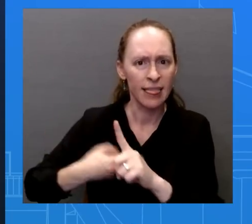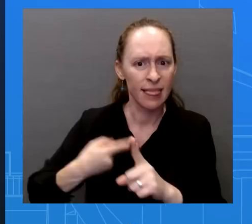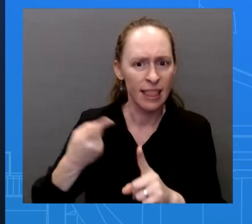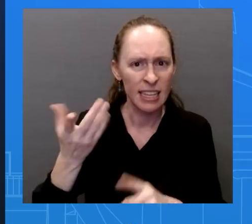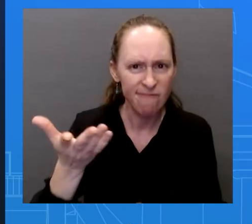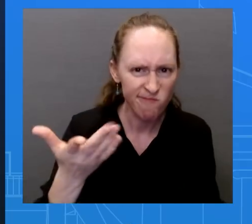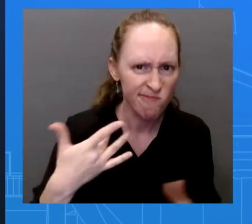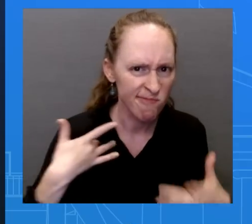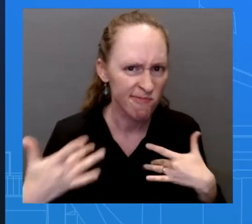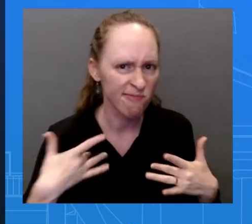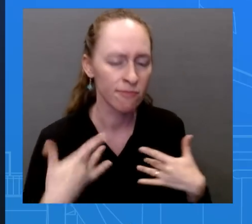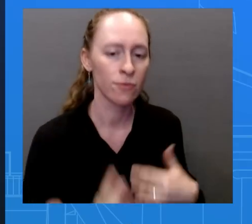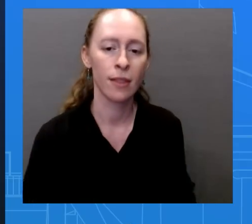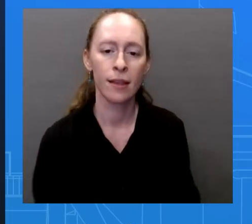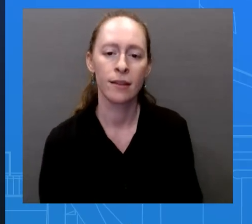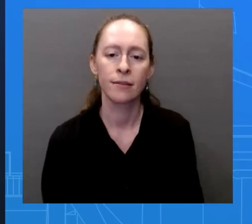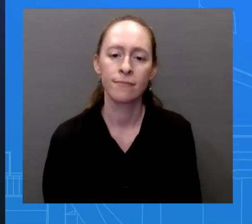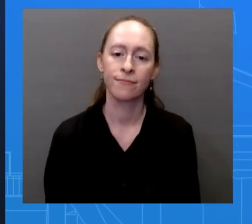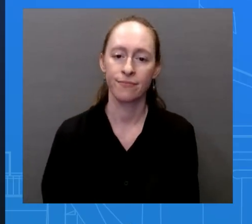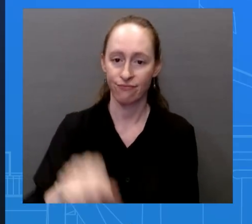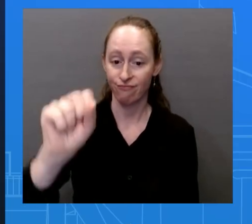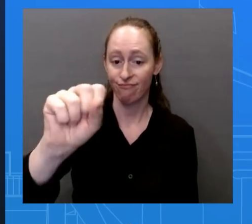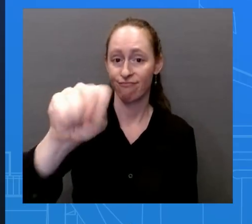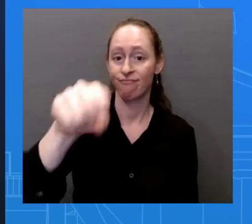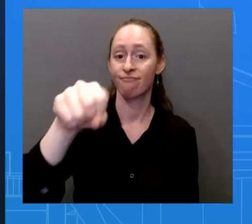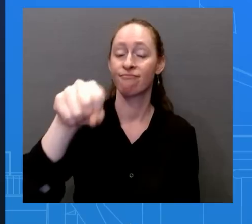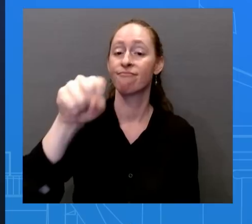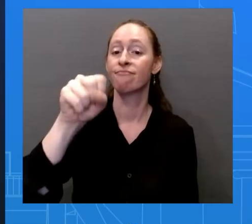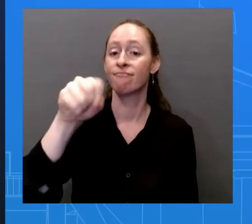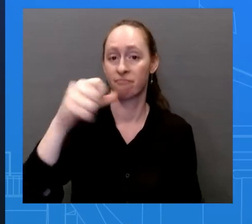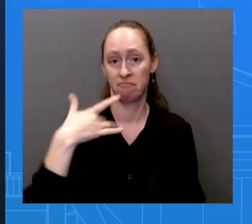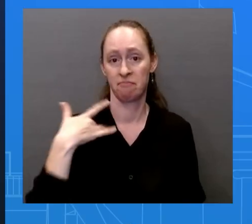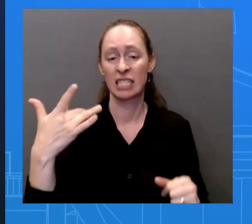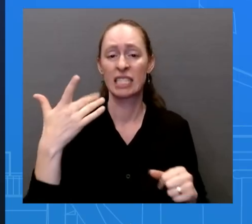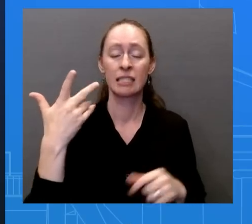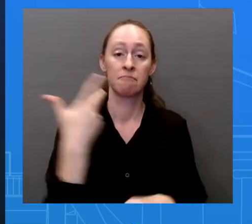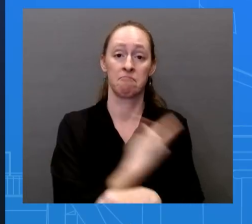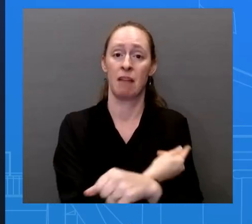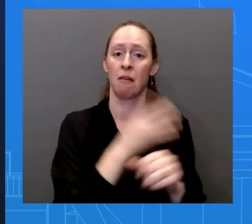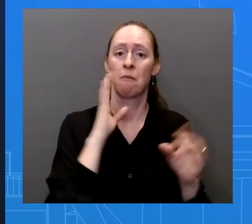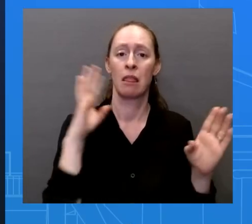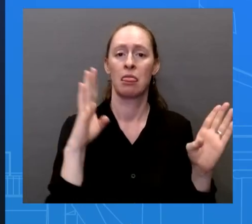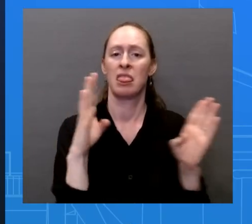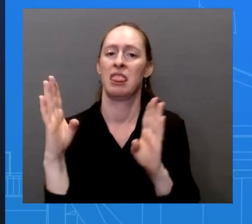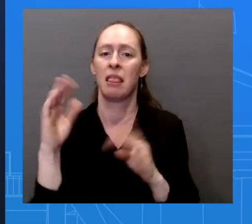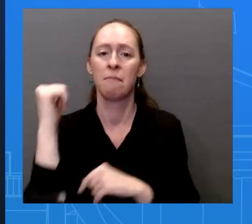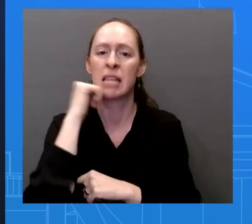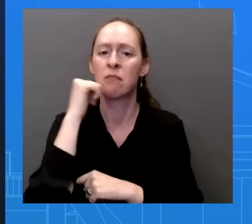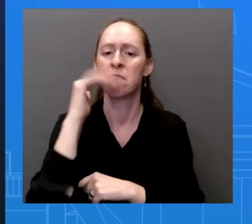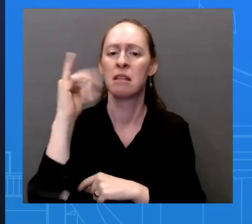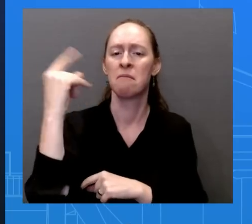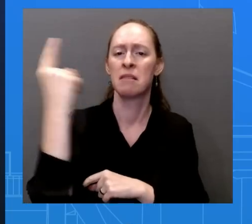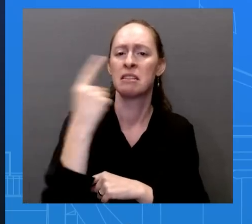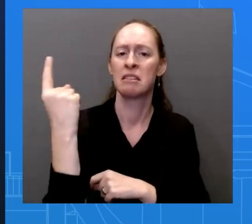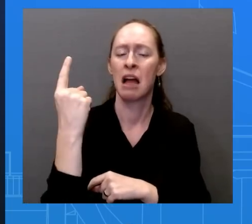And then -- and then women's menstrual cycle -- menstrual cycles returned back to normal. So there was a lot of -- and that was -- has been the most definitive study